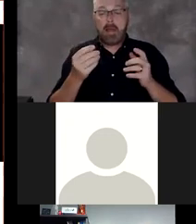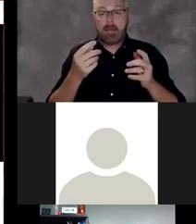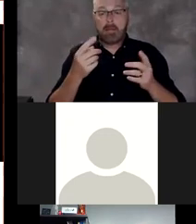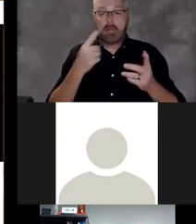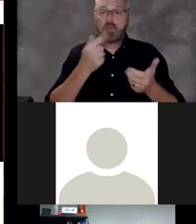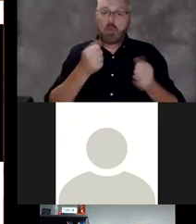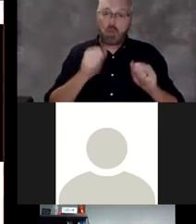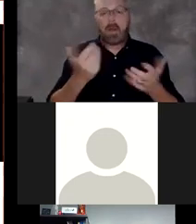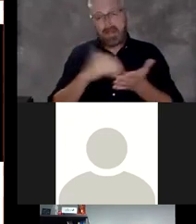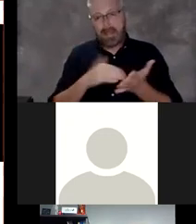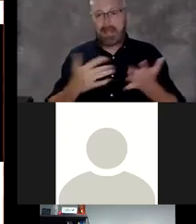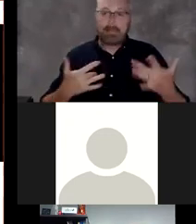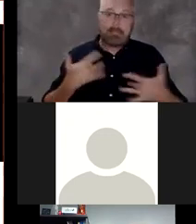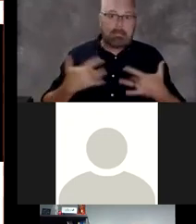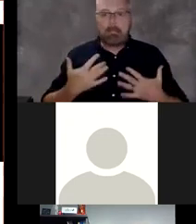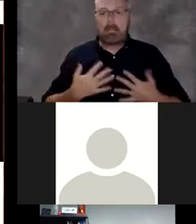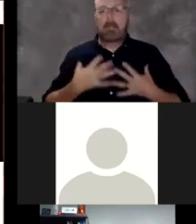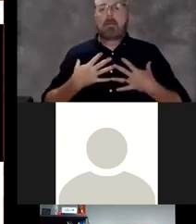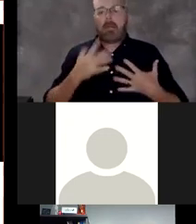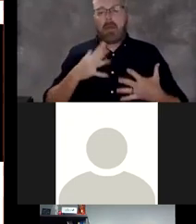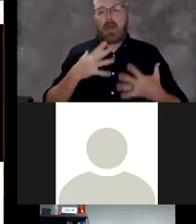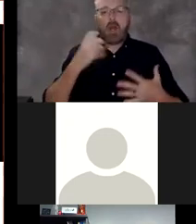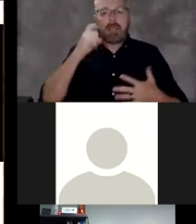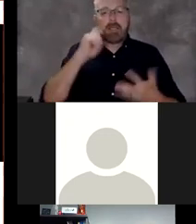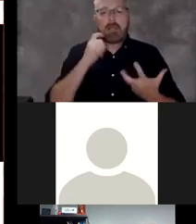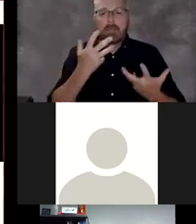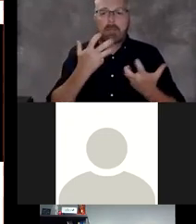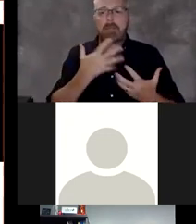SATISFYING SEXUAL DESIRES OF EITHER PARTY.